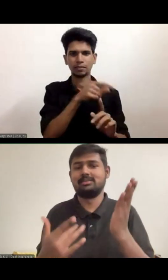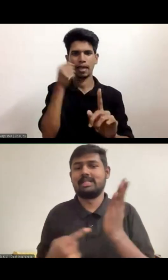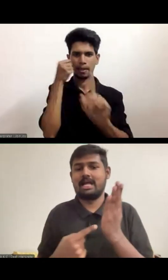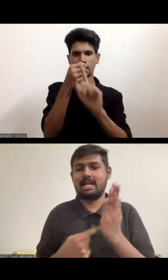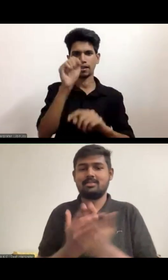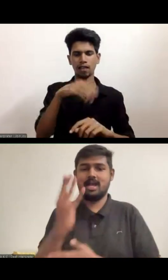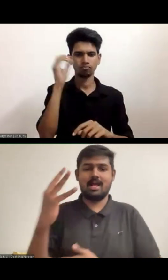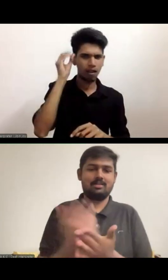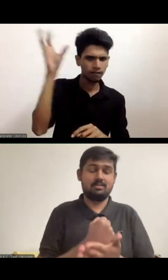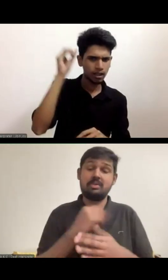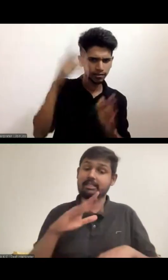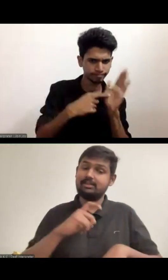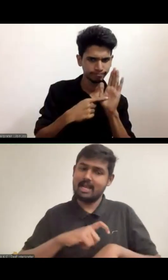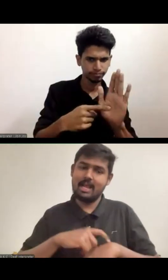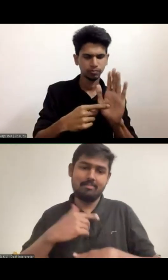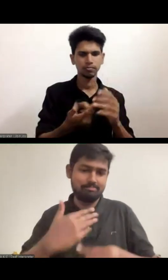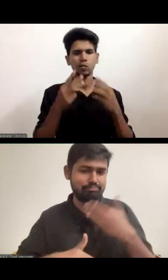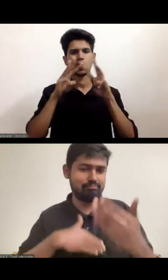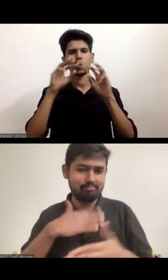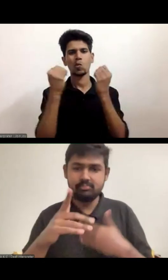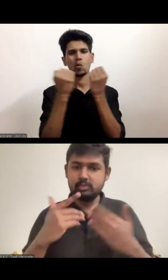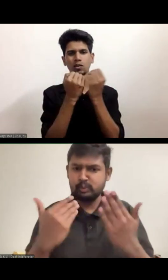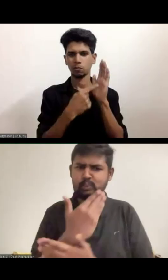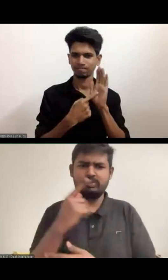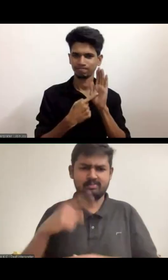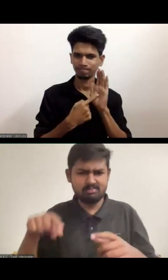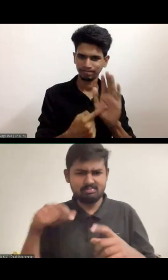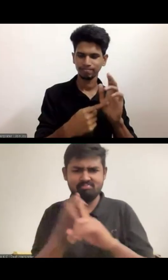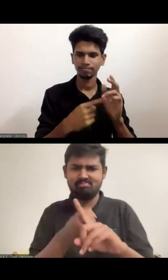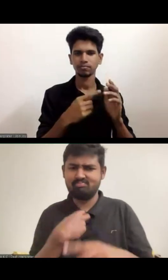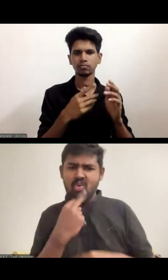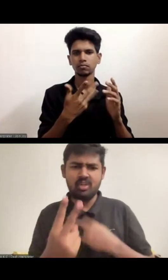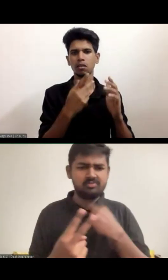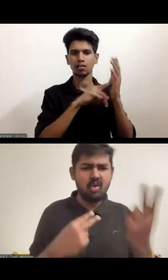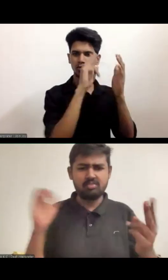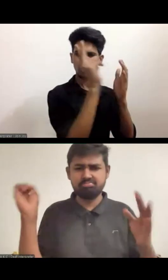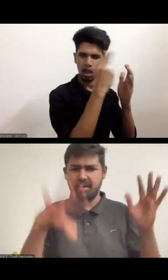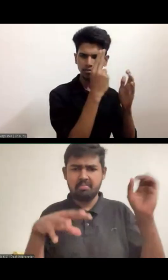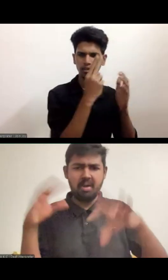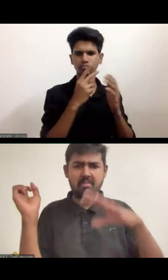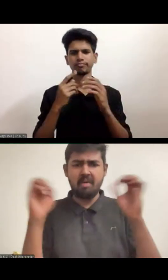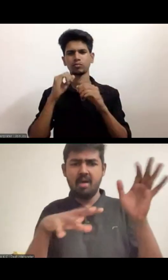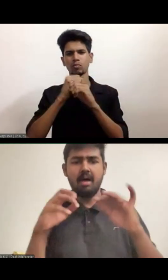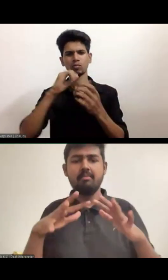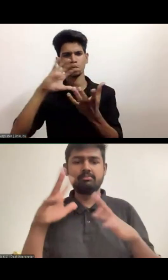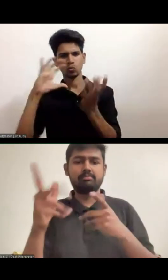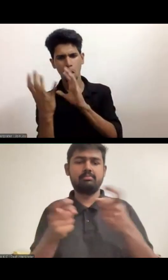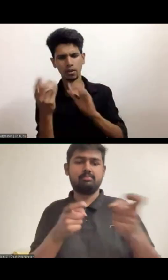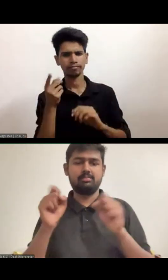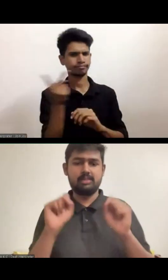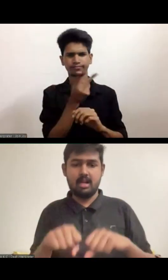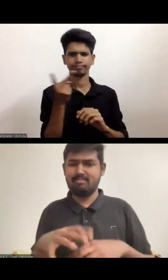in national, regional and global events that incorporate a number of accessibility topics.